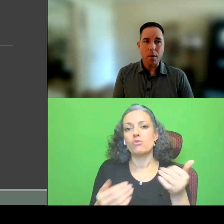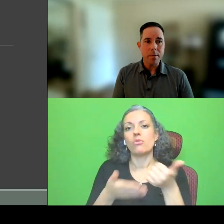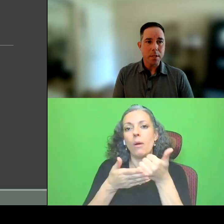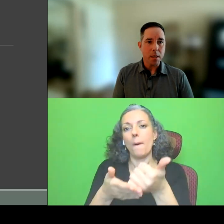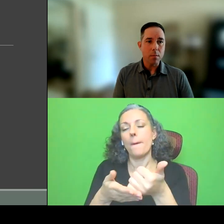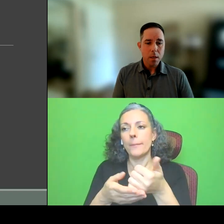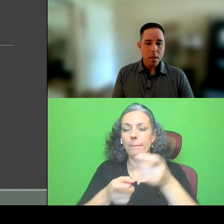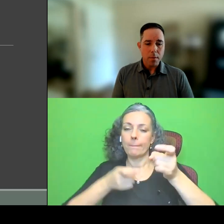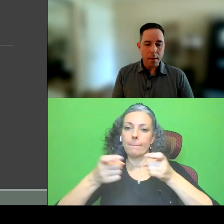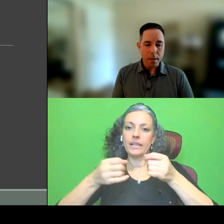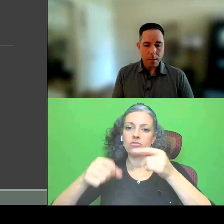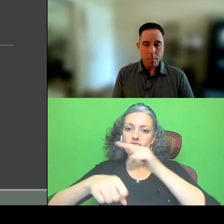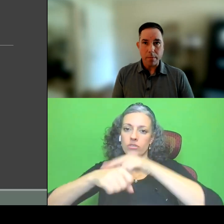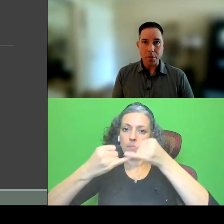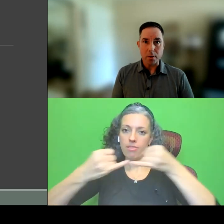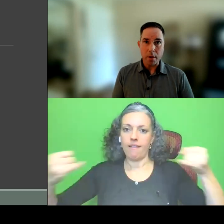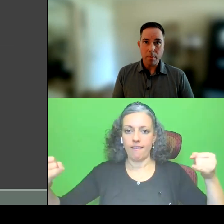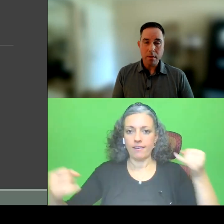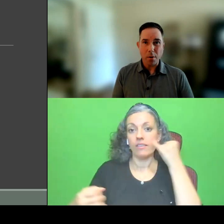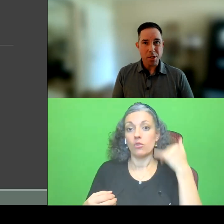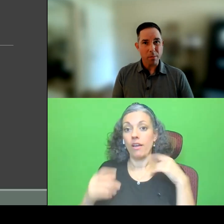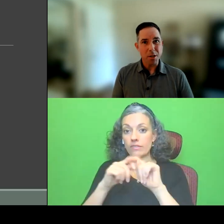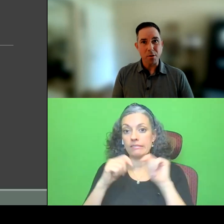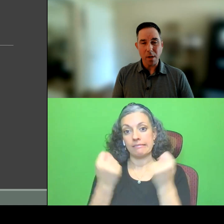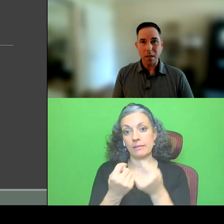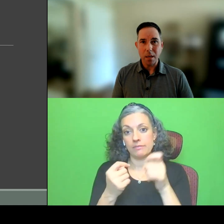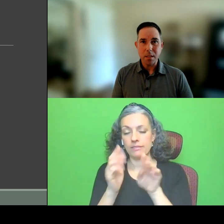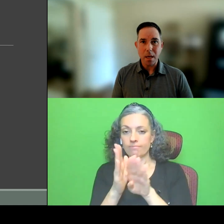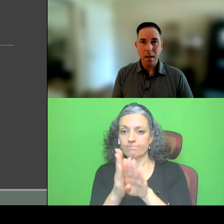If you have a team that needs some professional development, the project manager recognizes